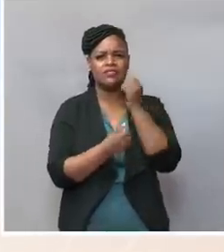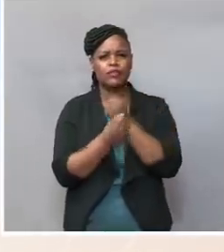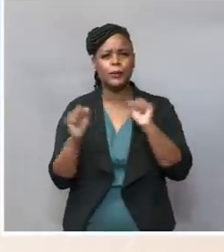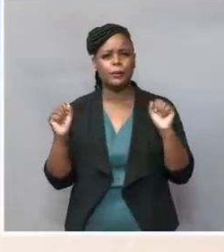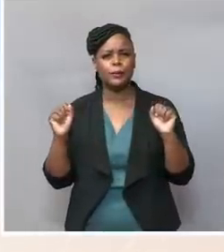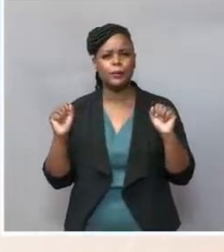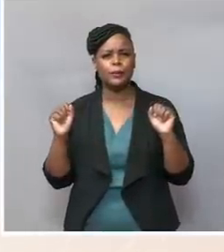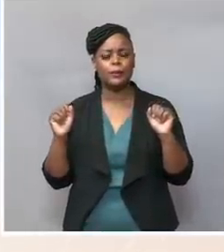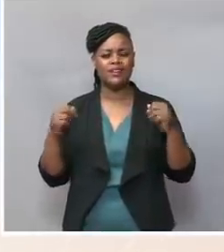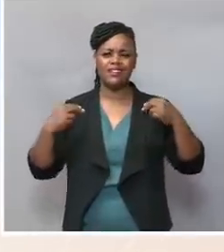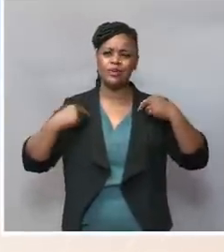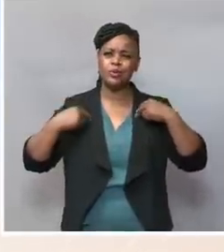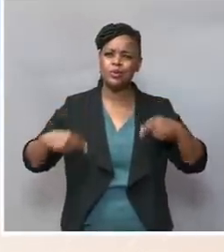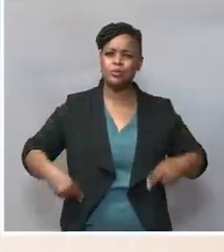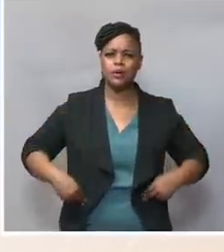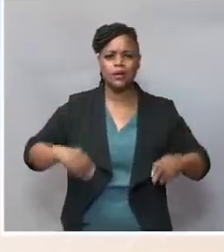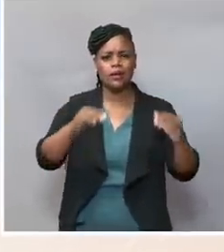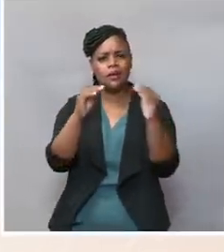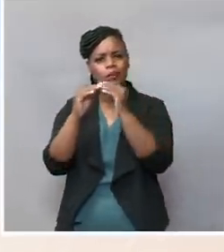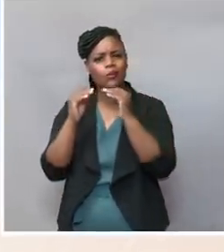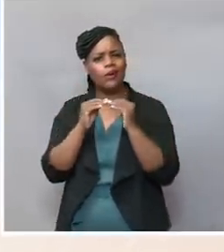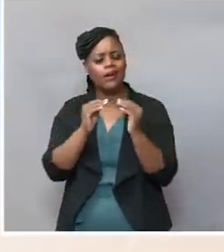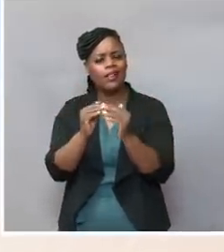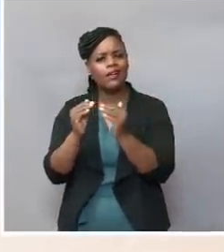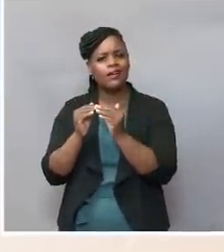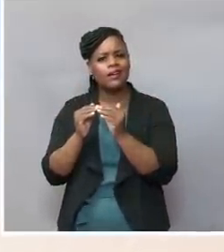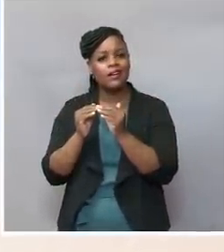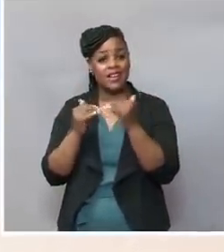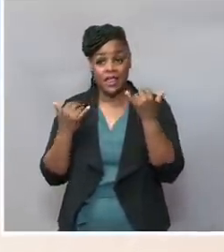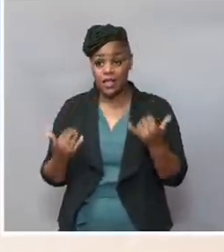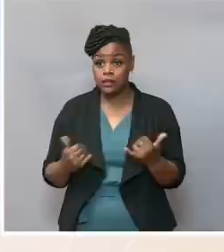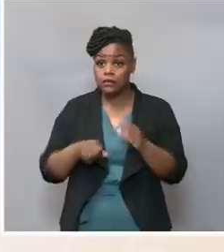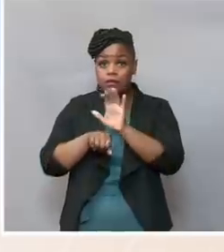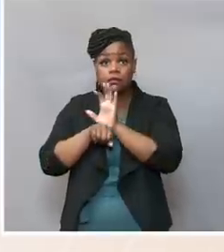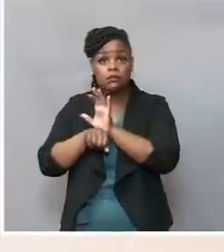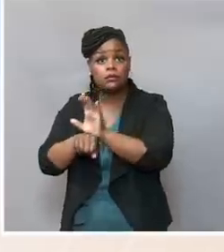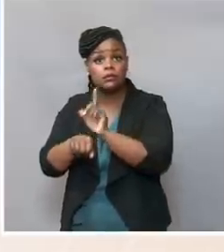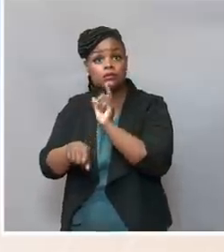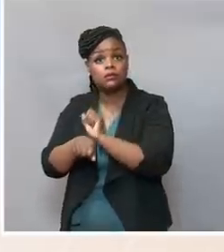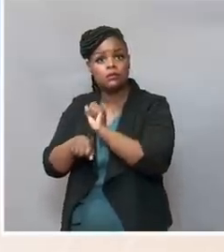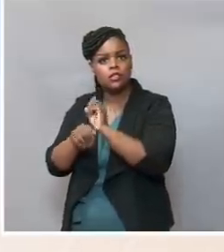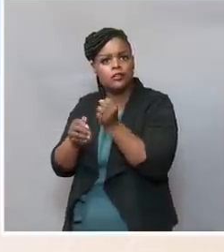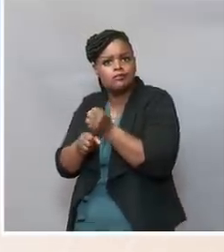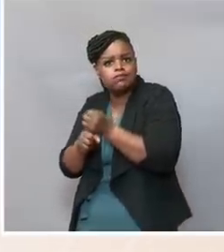Over time, this grassroots movement grew into a diverse network of courageous people,